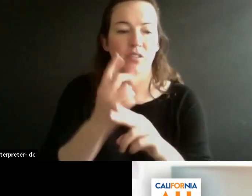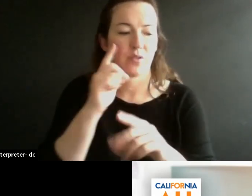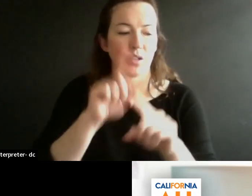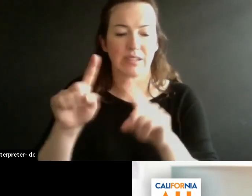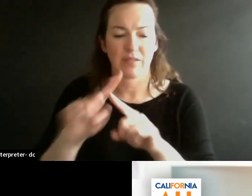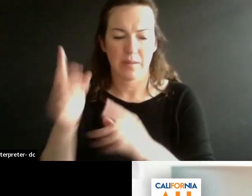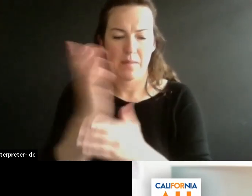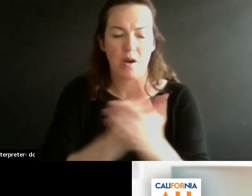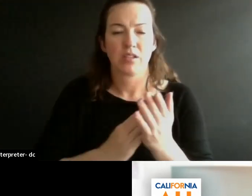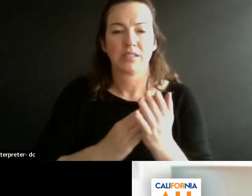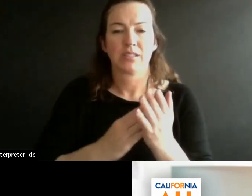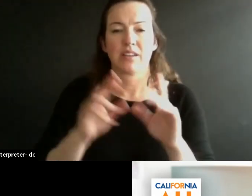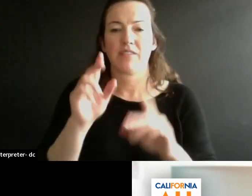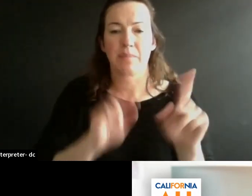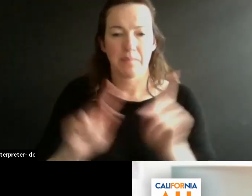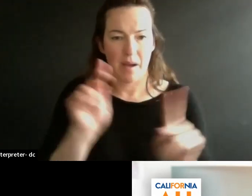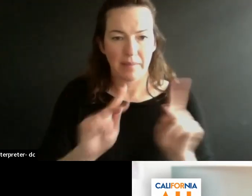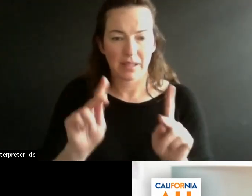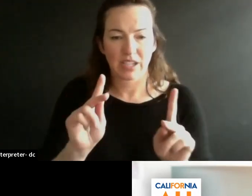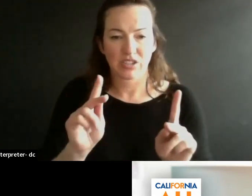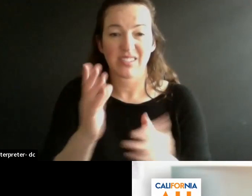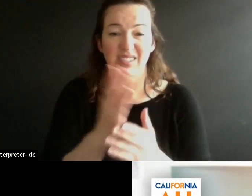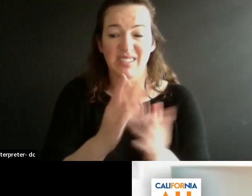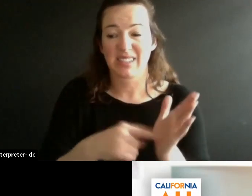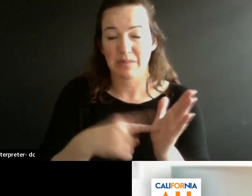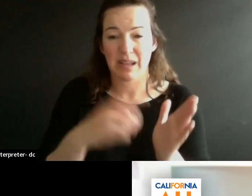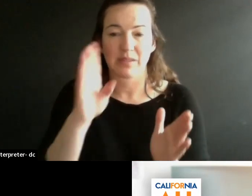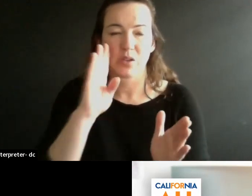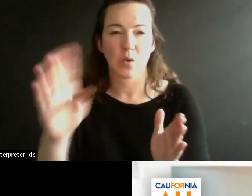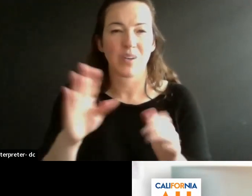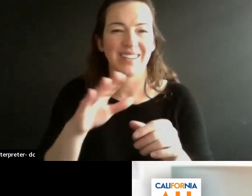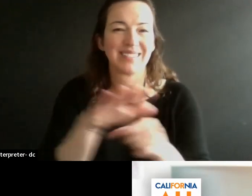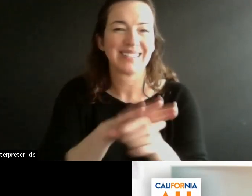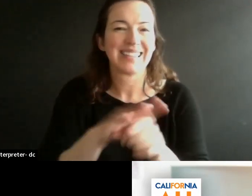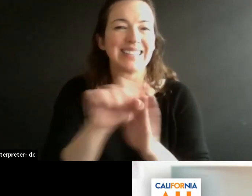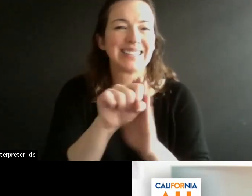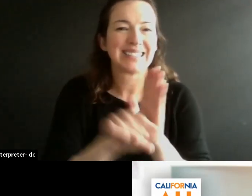the population. In some cases it's gonna be a state or local government agency. Some cases